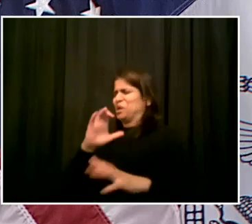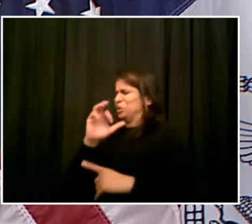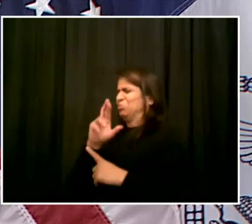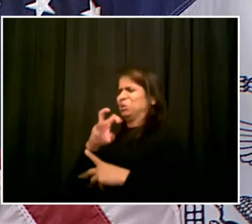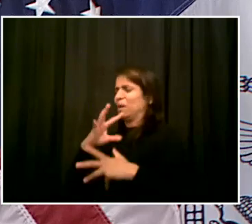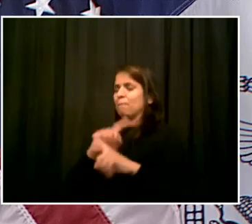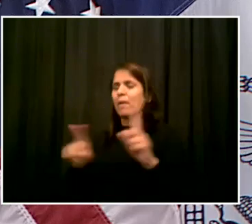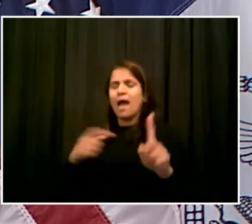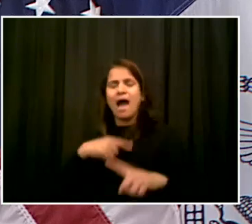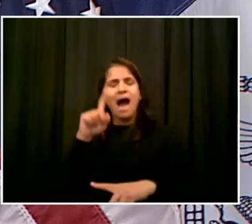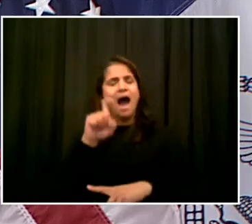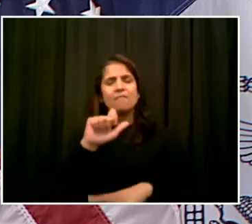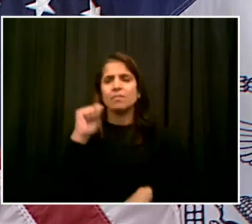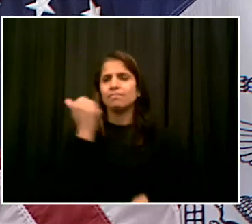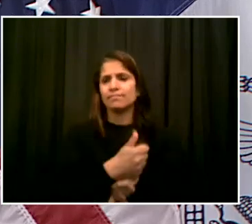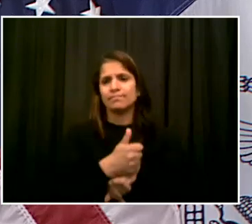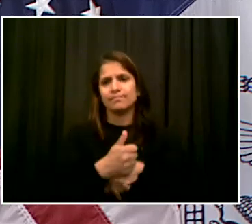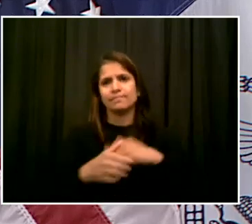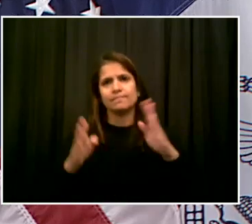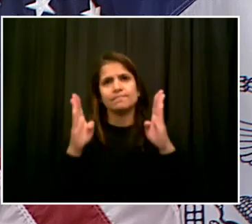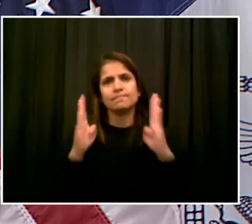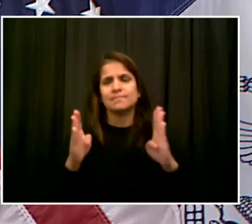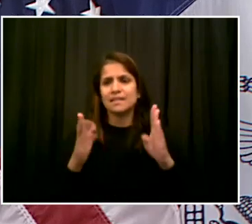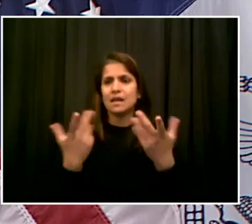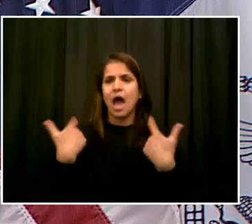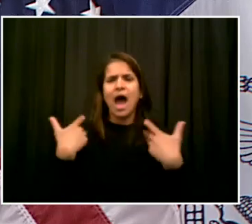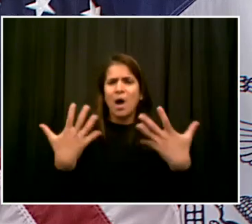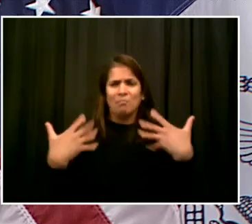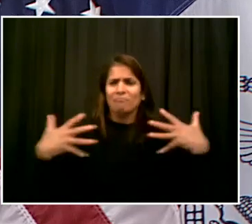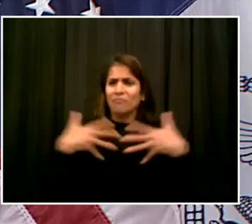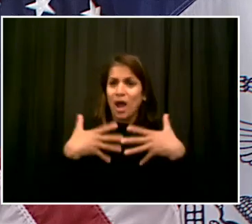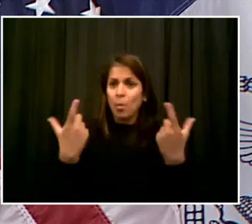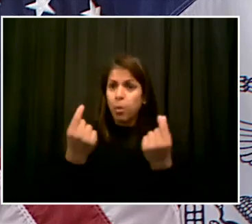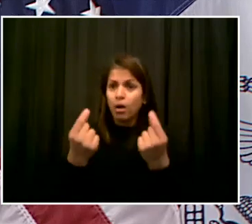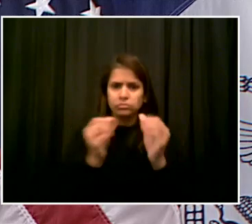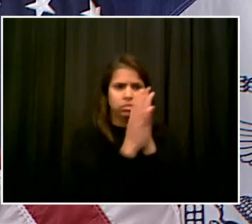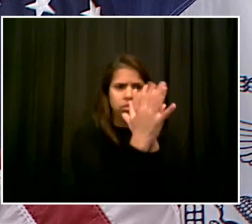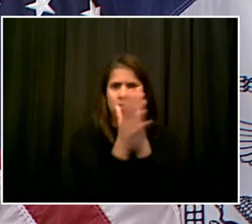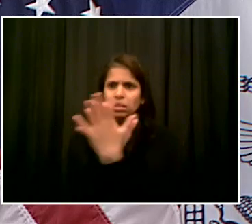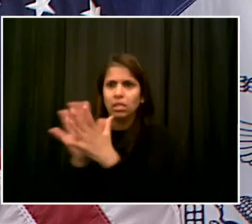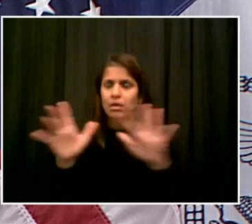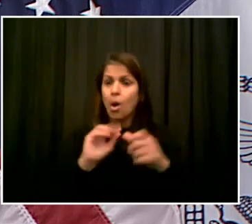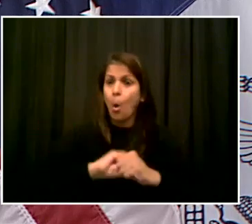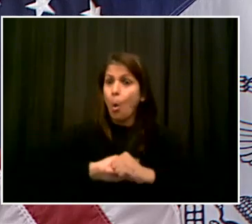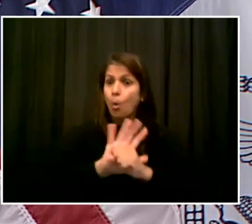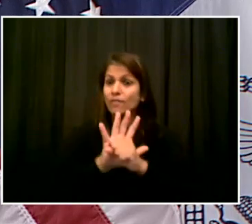WASN'T AND WE O D SEE A DOWNSIDE